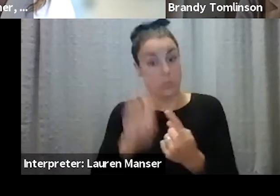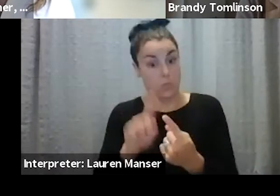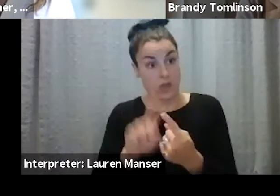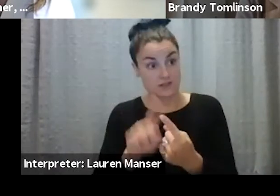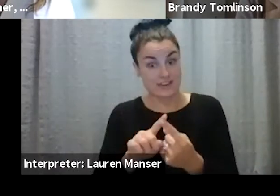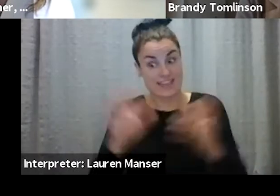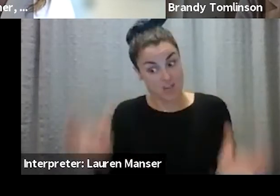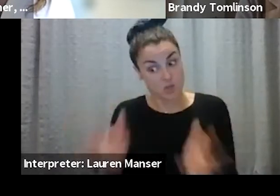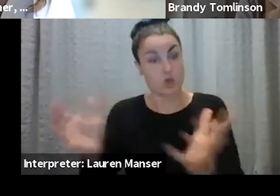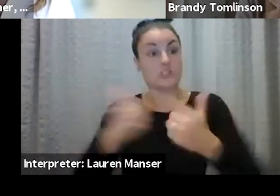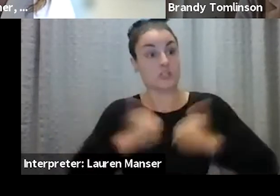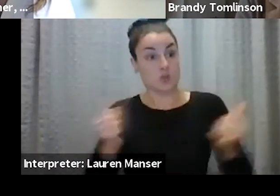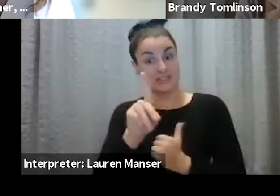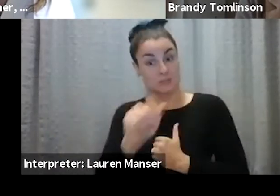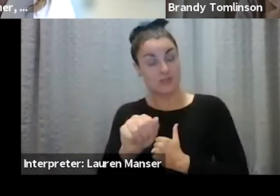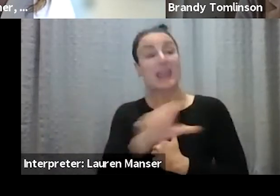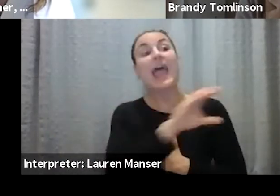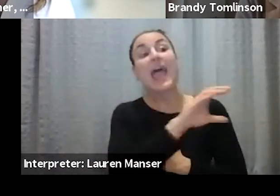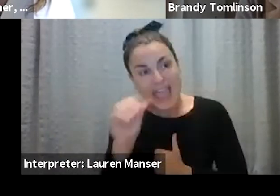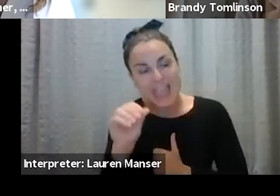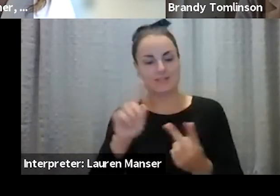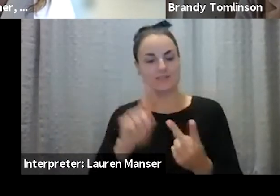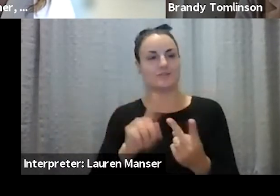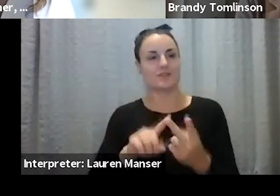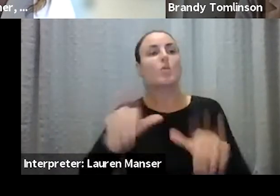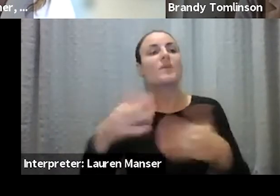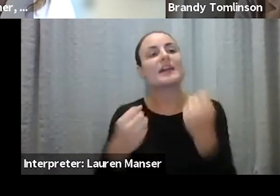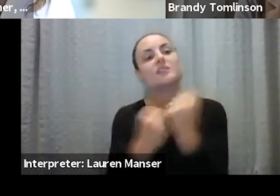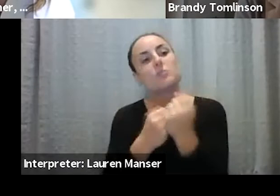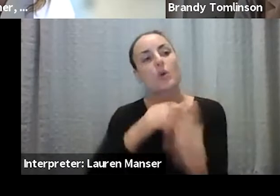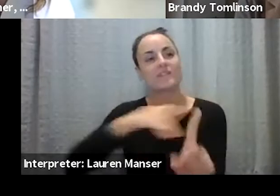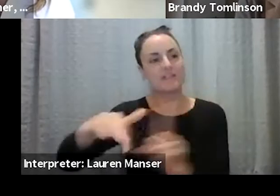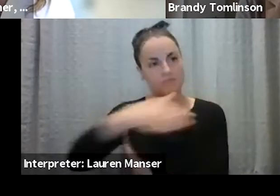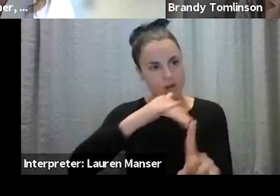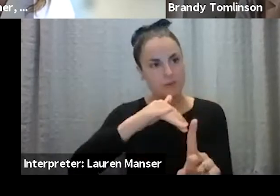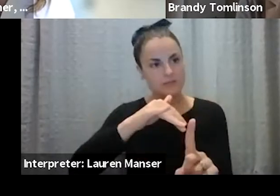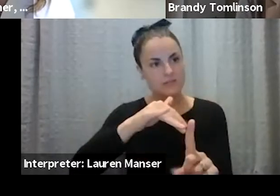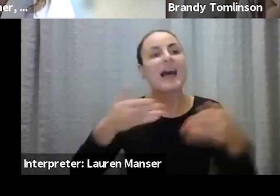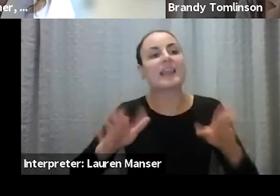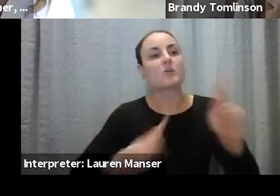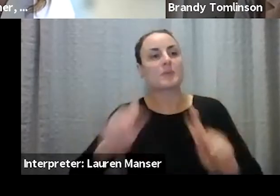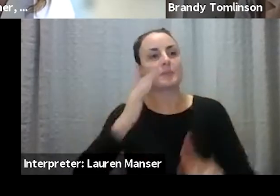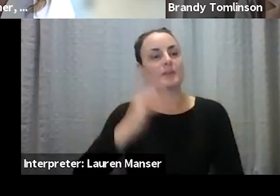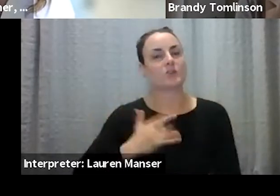that employers create supportive environments that welcome the opportunity for disclosure.